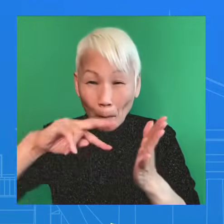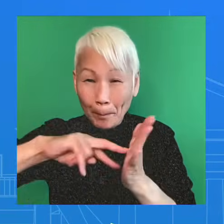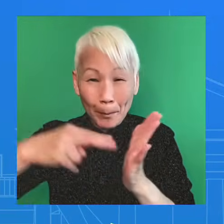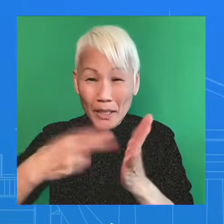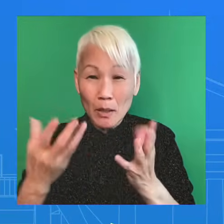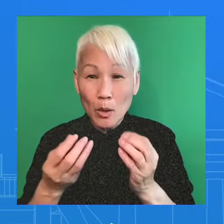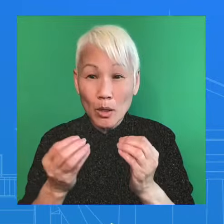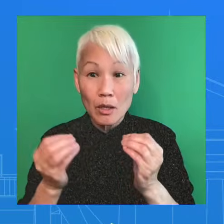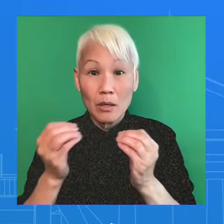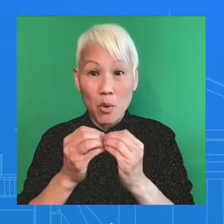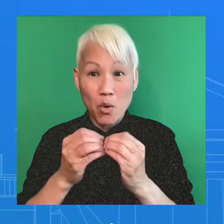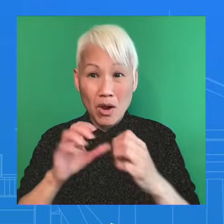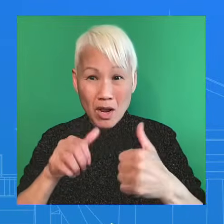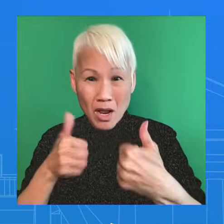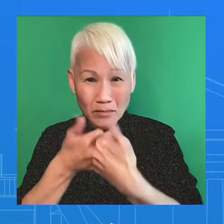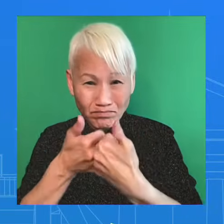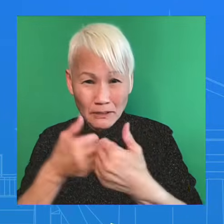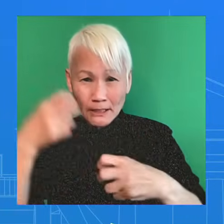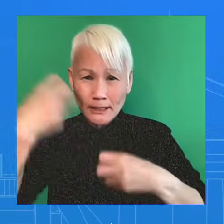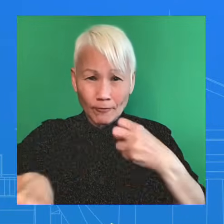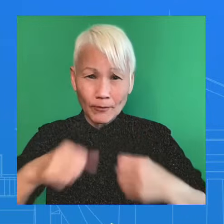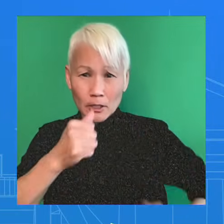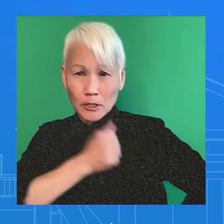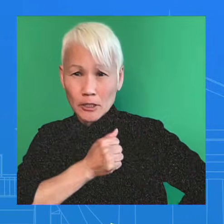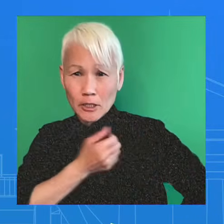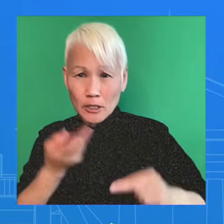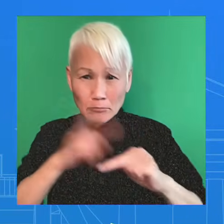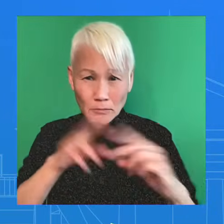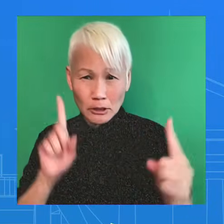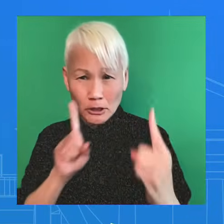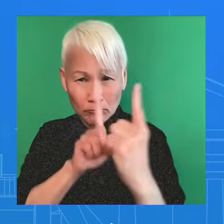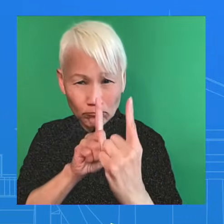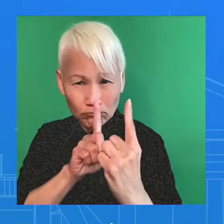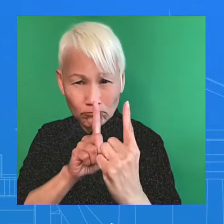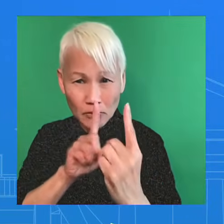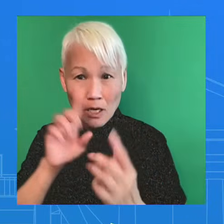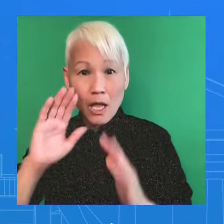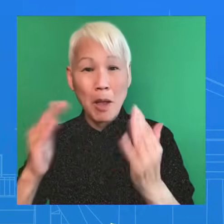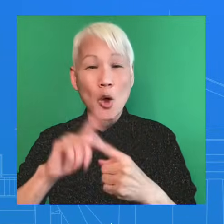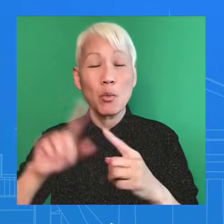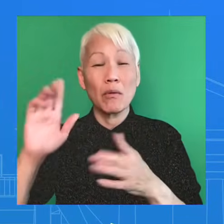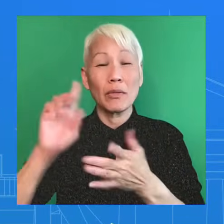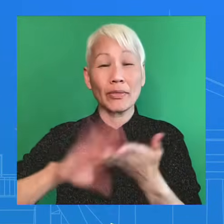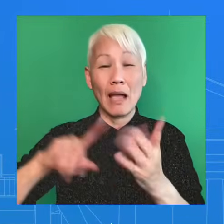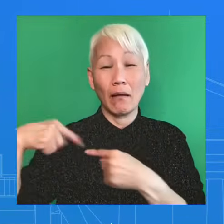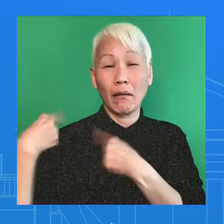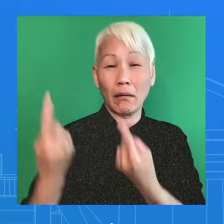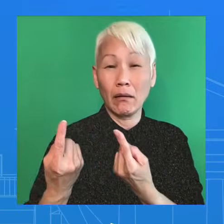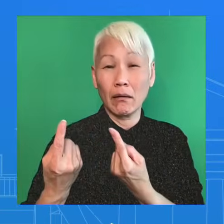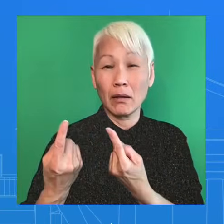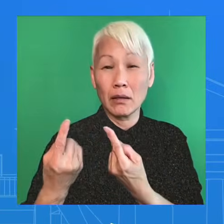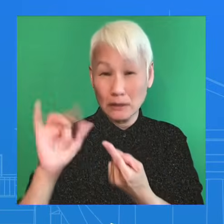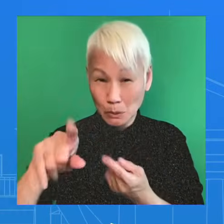Mr. Kirby: Yeah, that's -- has proven more difficult. Sure. I mean, go back in time to when then-Speaker Pelosi visited Taiwan.